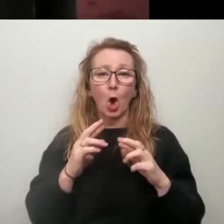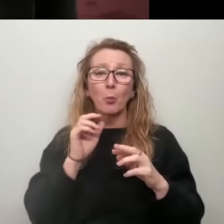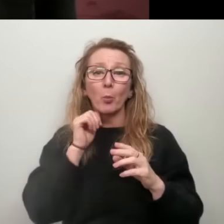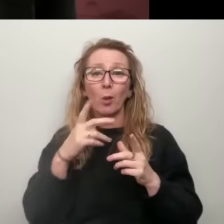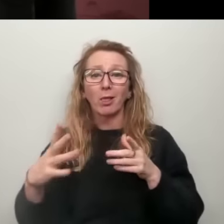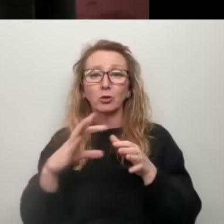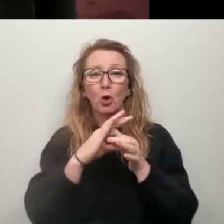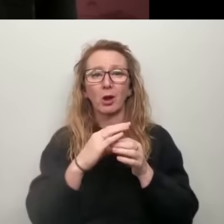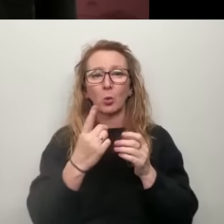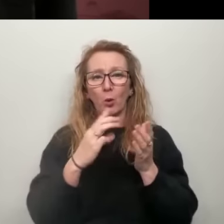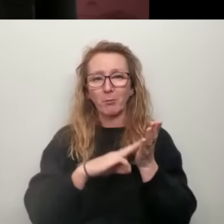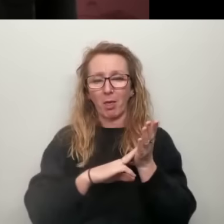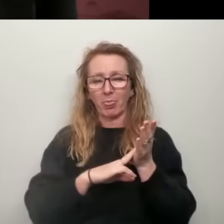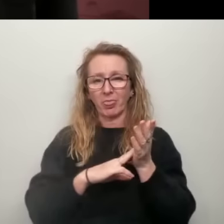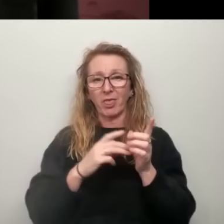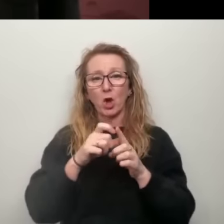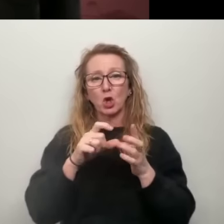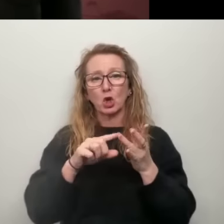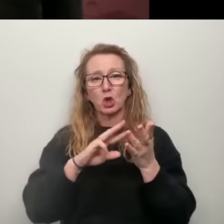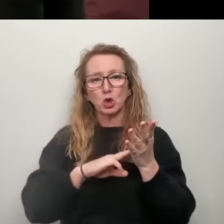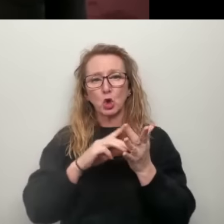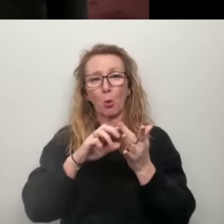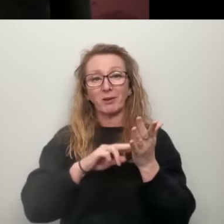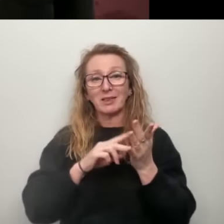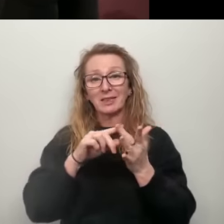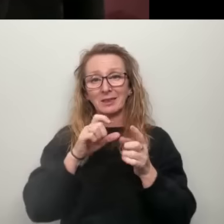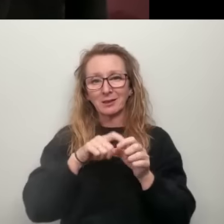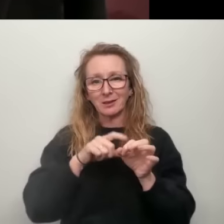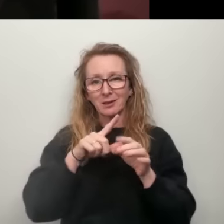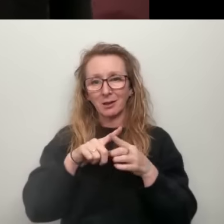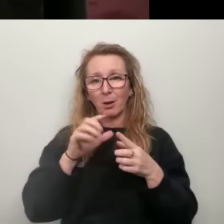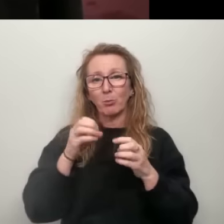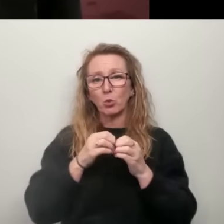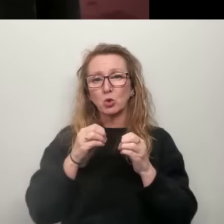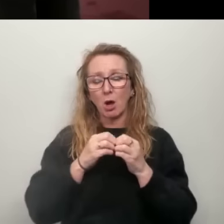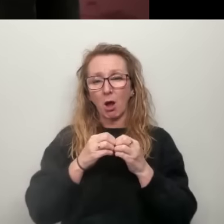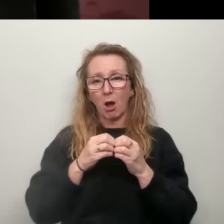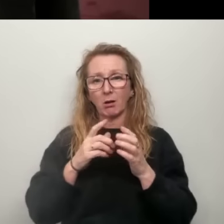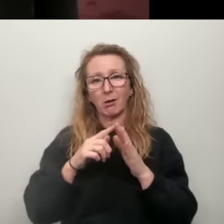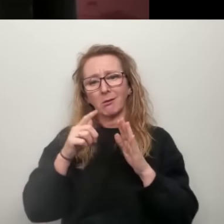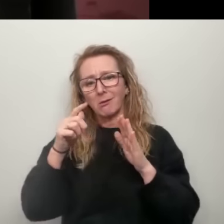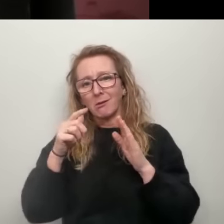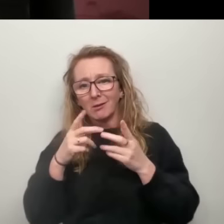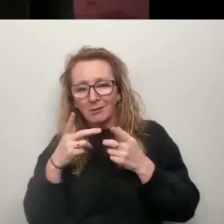for Dominique Bouchard who'll be delving into one of the most important legal decisions,